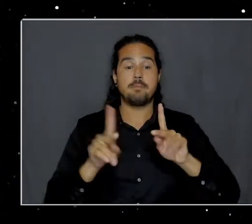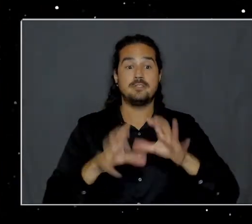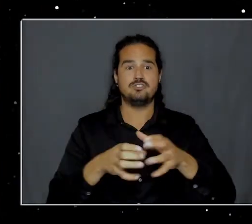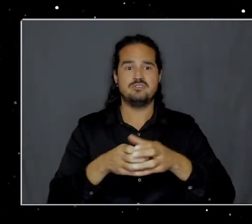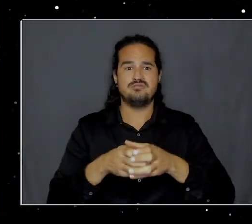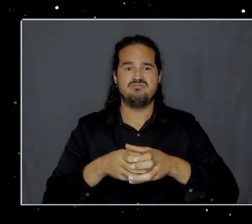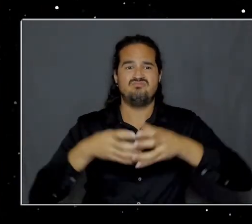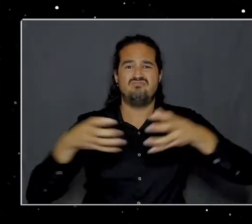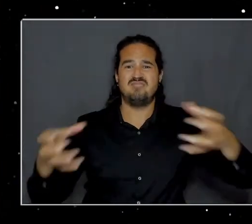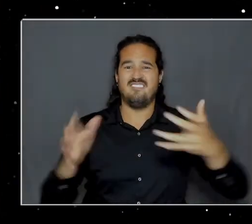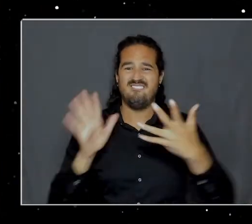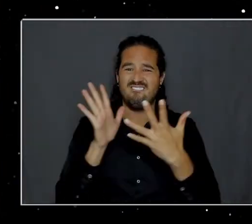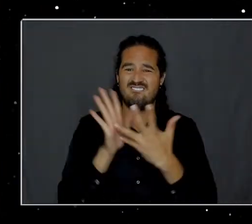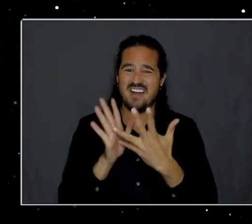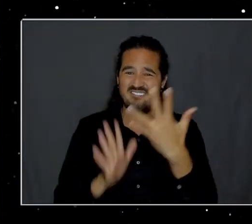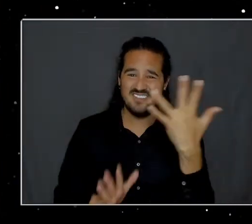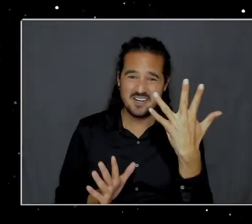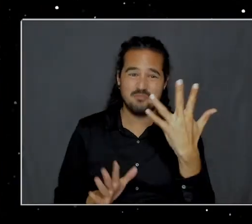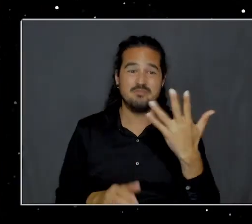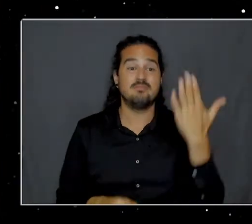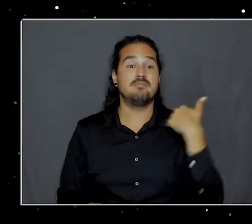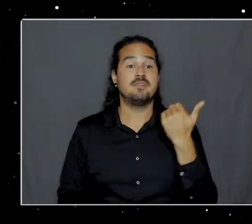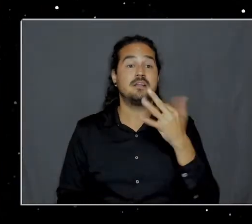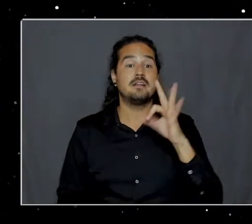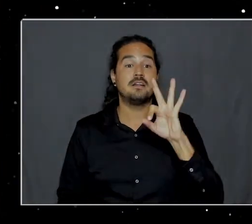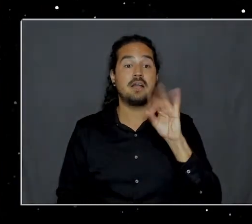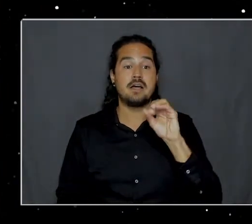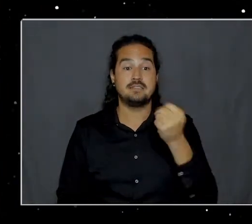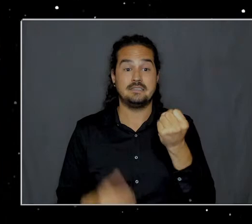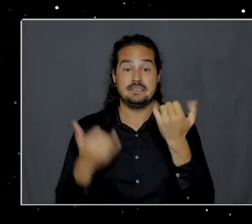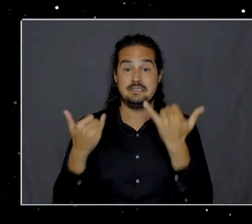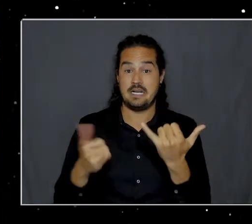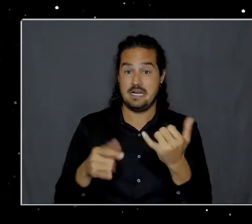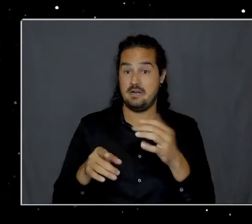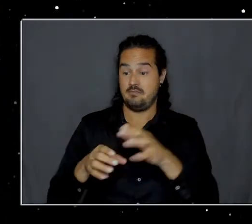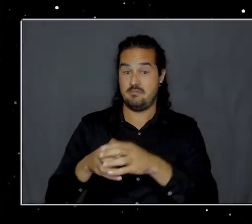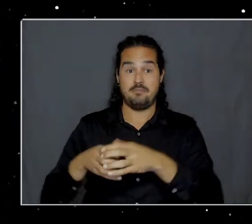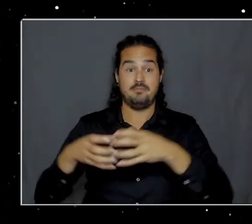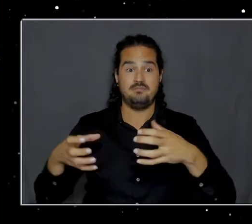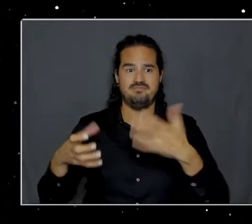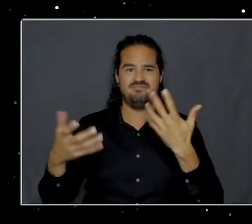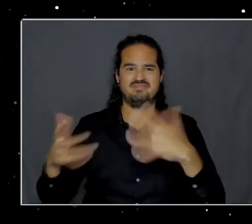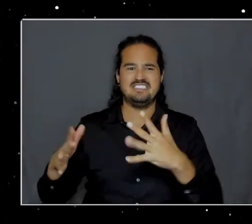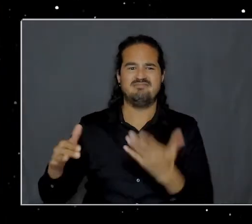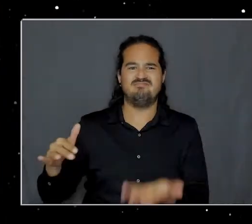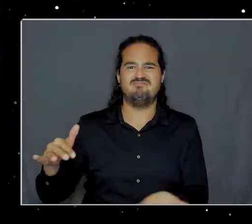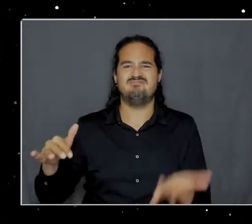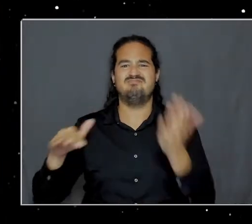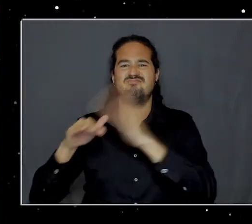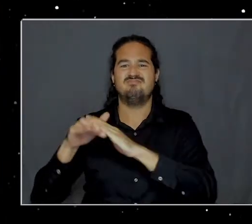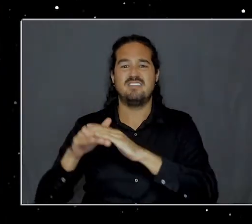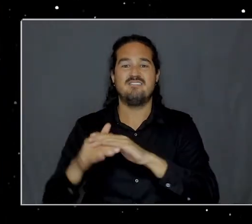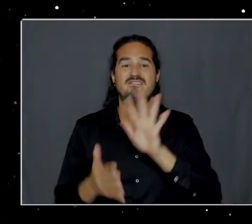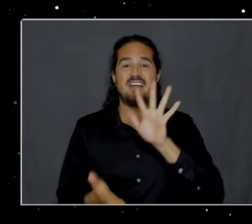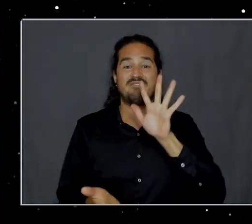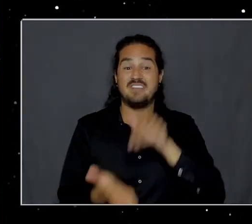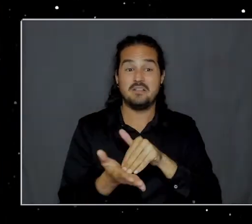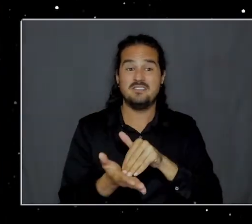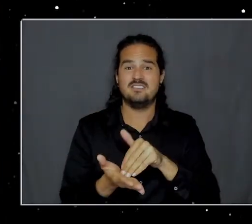WASHINGTON'S PRISON POPULATION INCREASED FIVEFOLD. FROM THE EARLY 1990S UNTIL NOW,